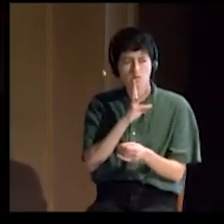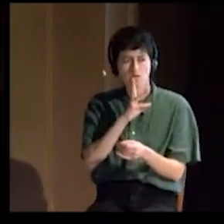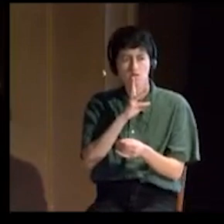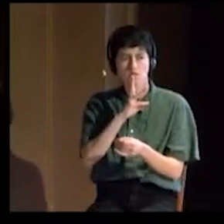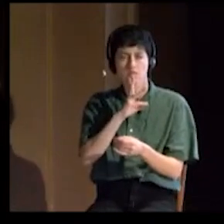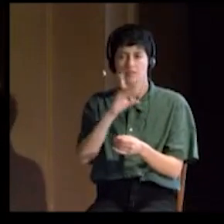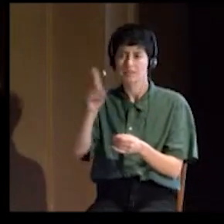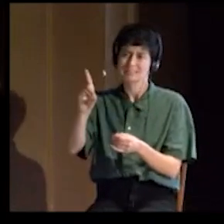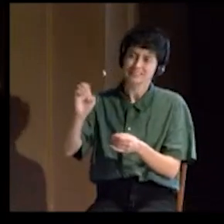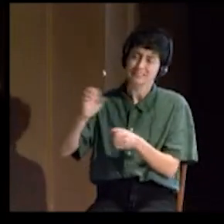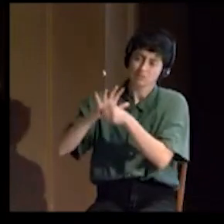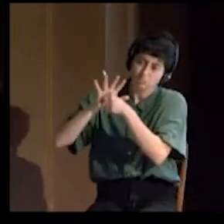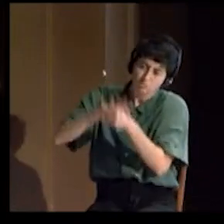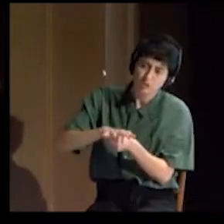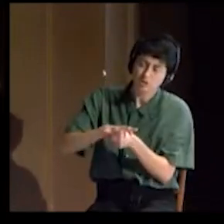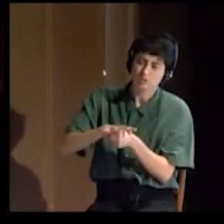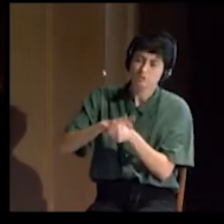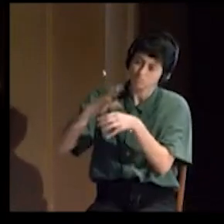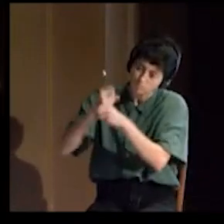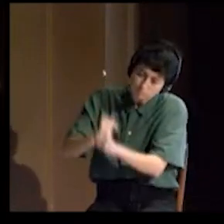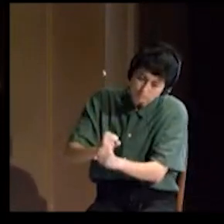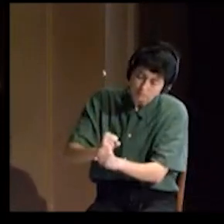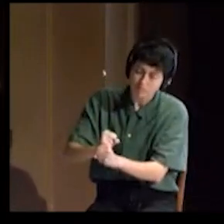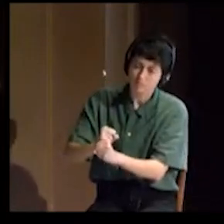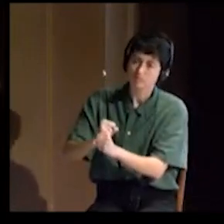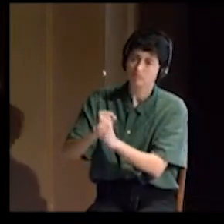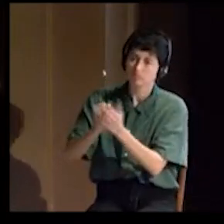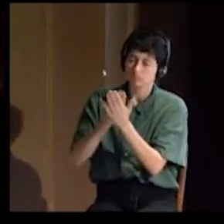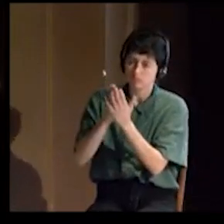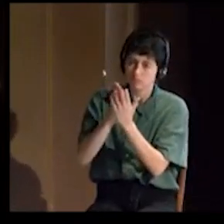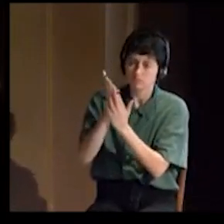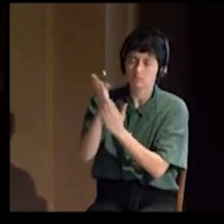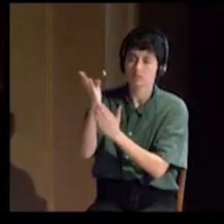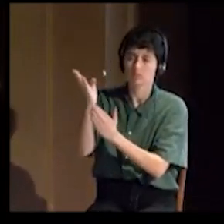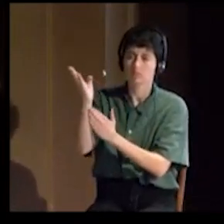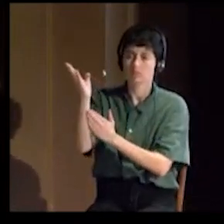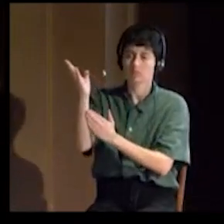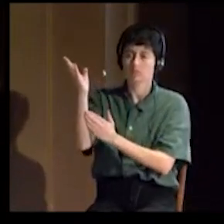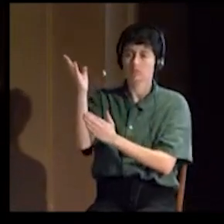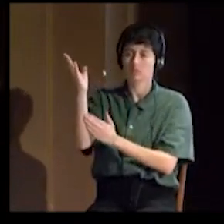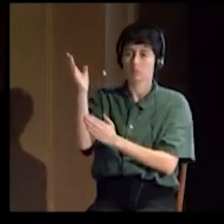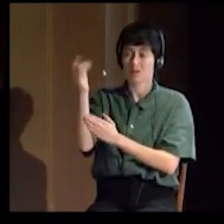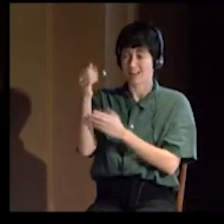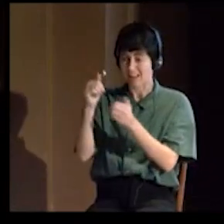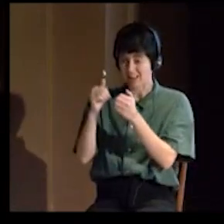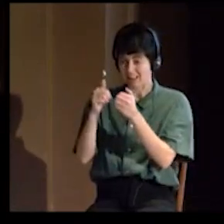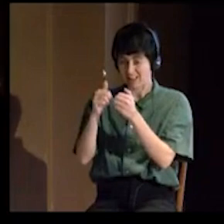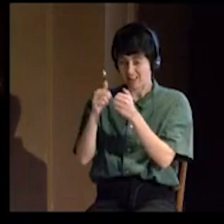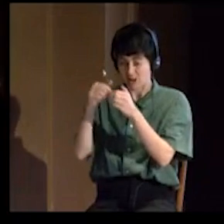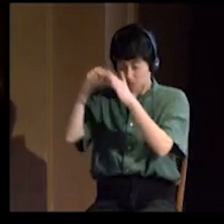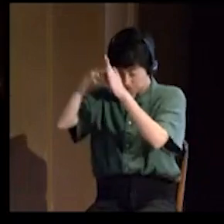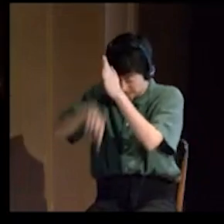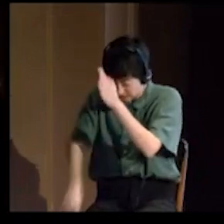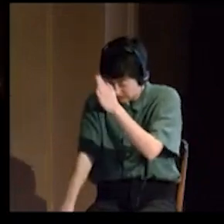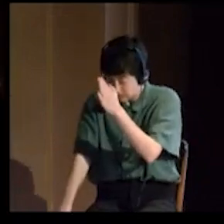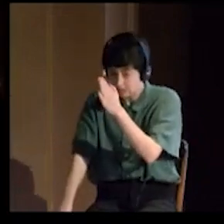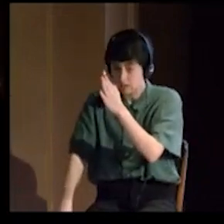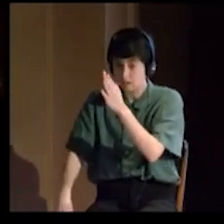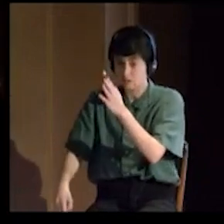or the depth of magma storage that you would need to go on those different ascent trajectories that end in eruption